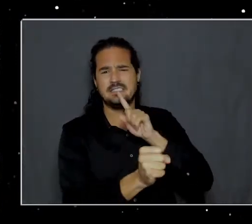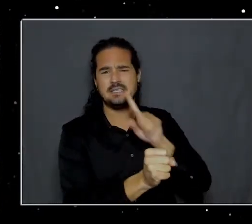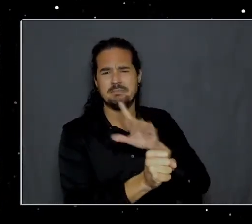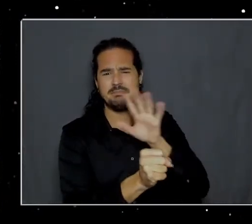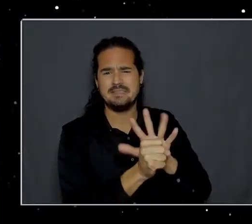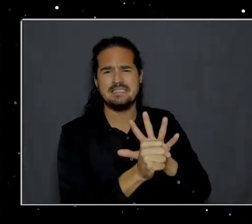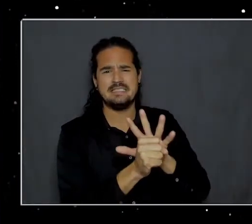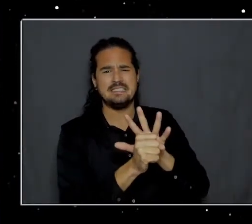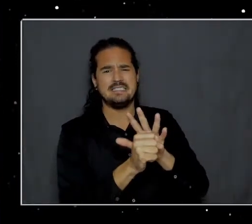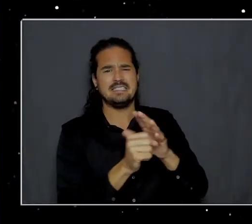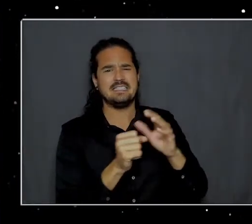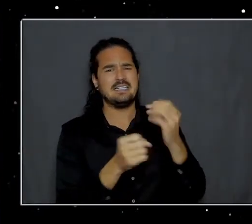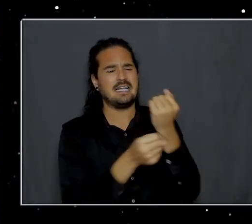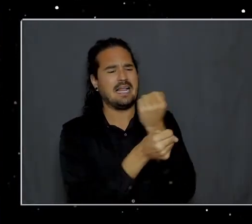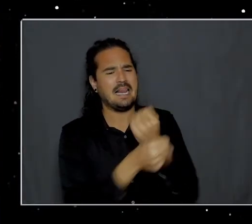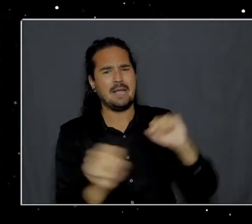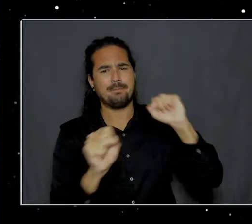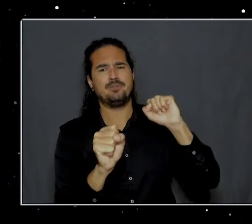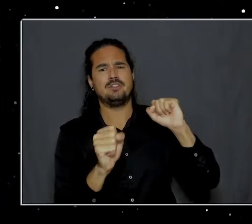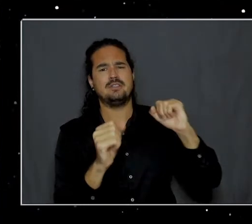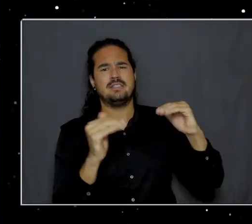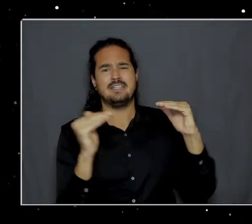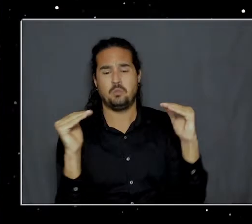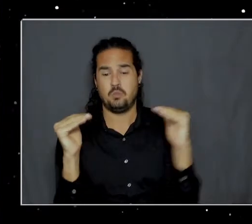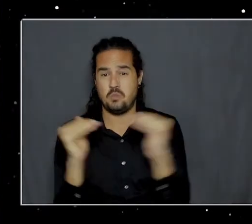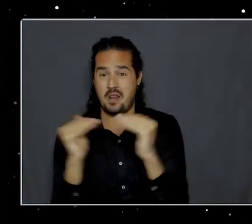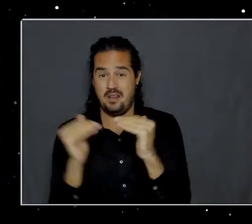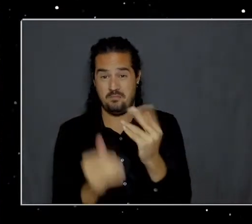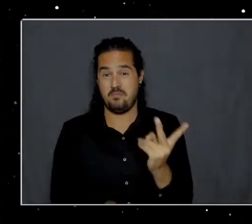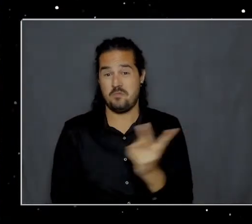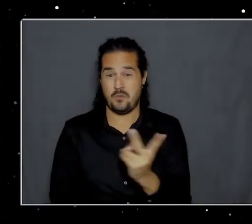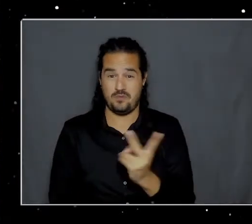WE TALK ABOUT EVERY GENERATION HAS TO RE-ENGAGE HIS COMMITMENT TO LIBERTY. I WOULD SAY, "TO EQUALITY."